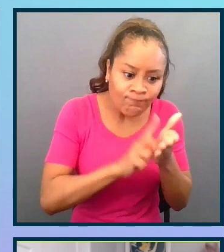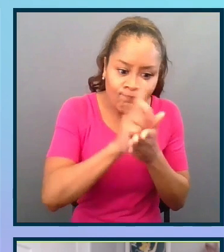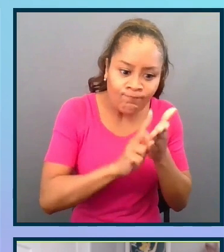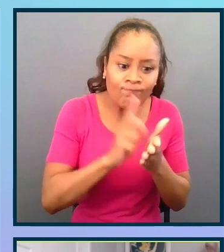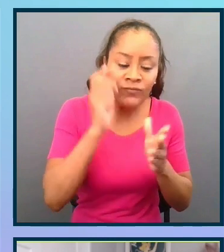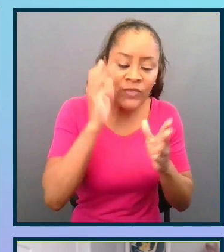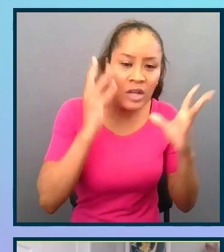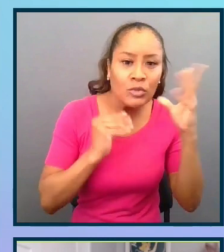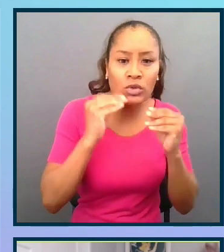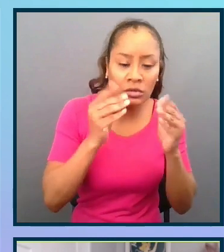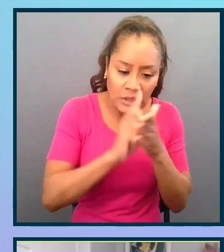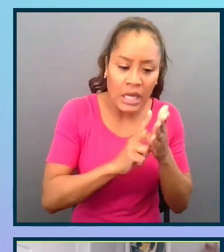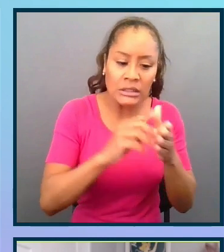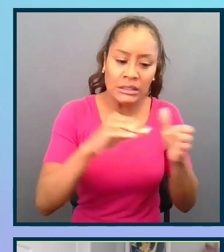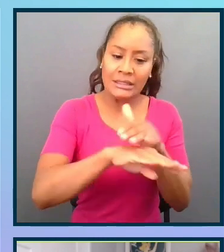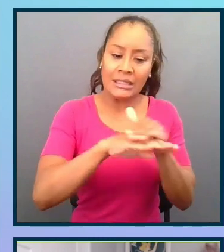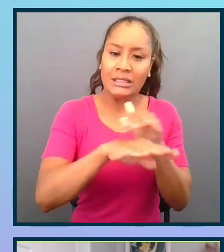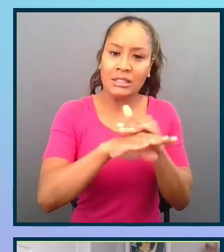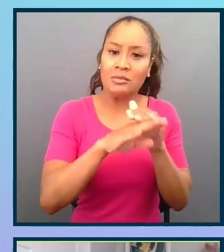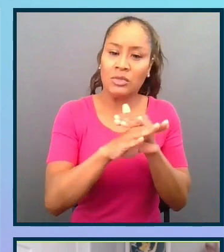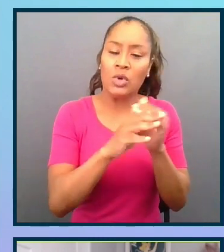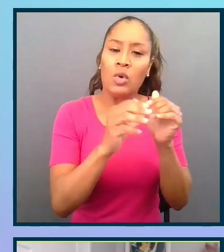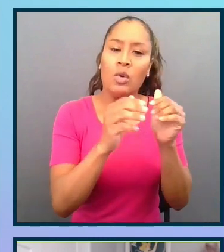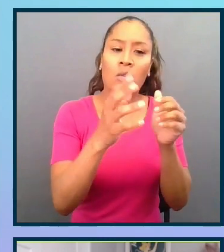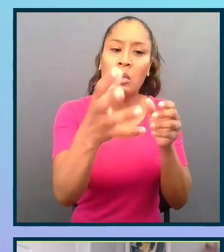that are accessible with, and for disabled people.